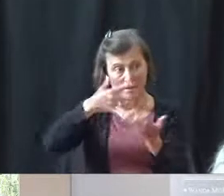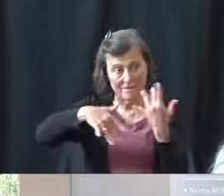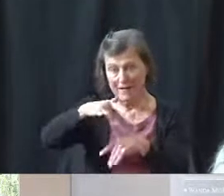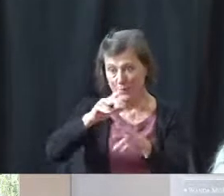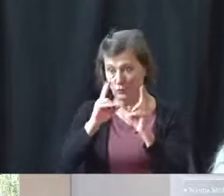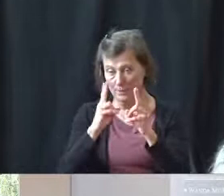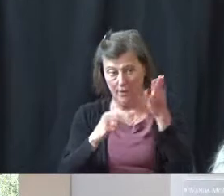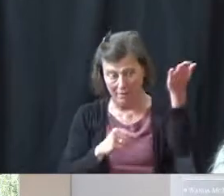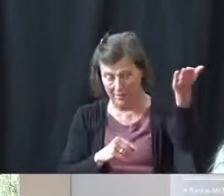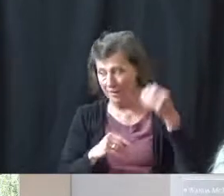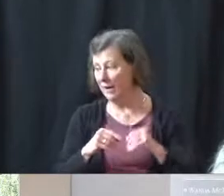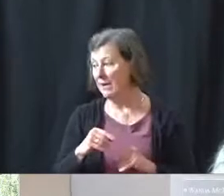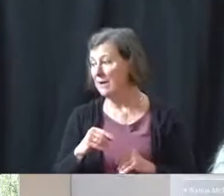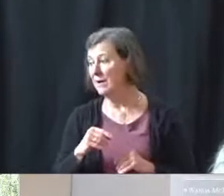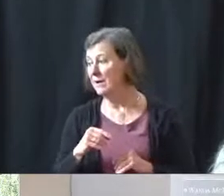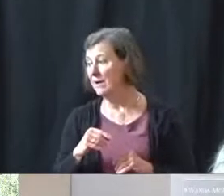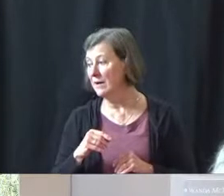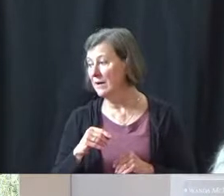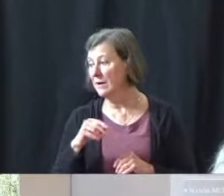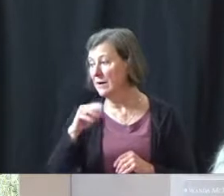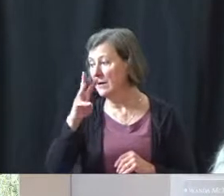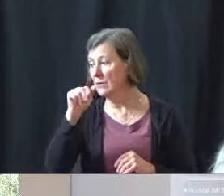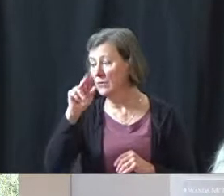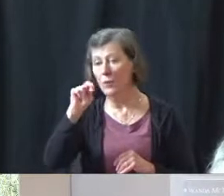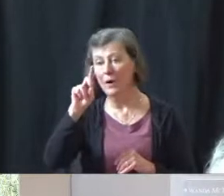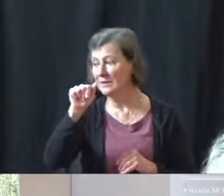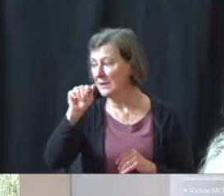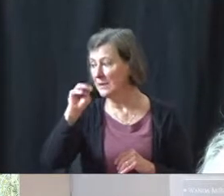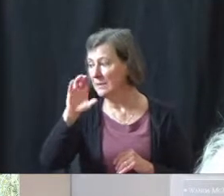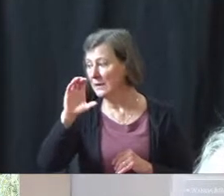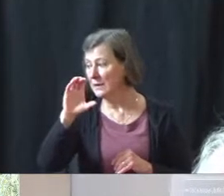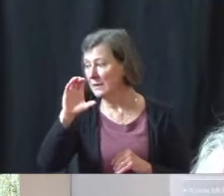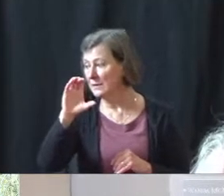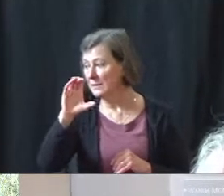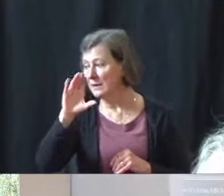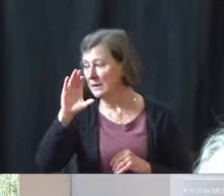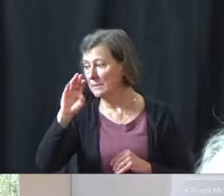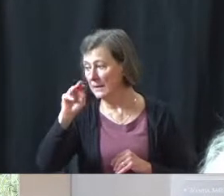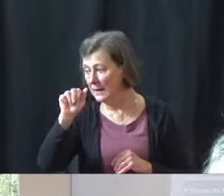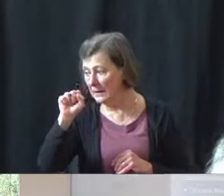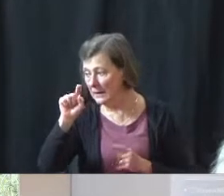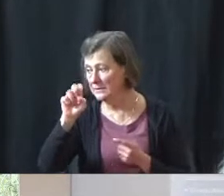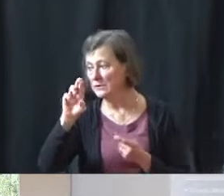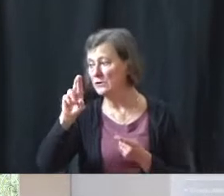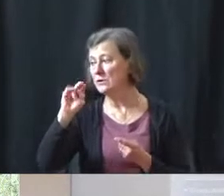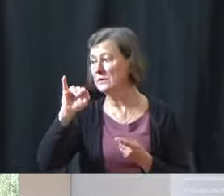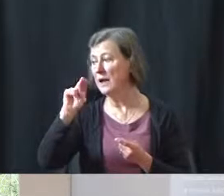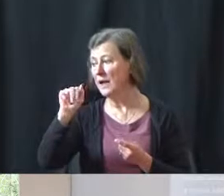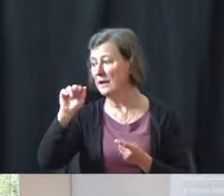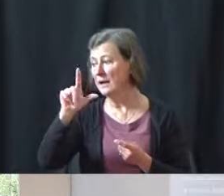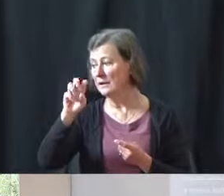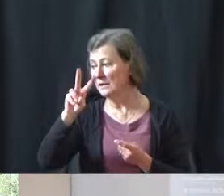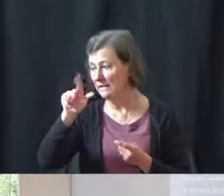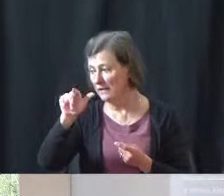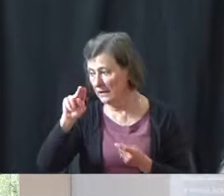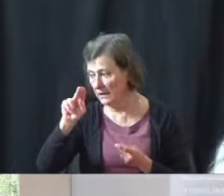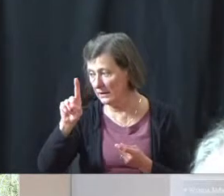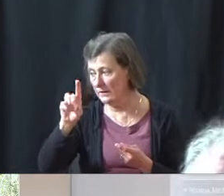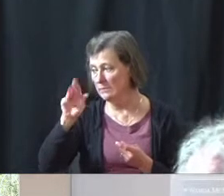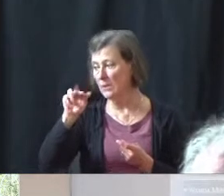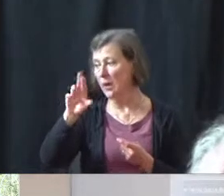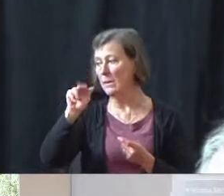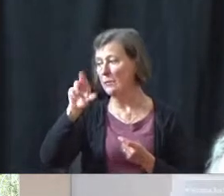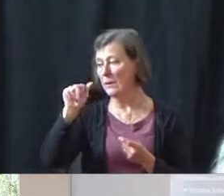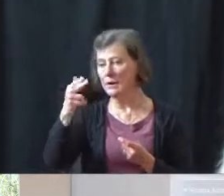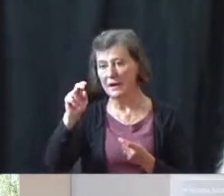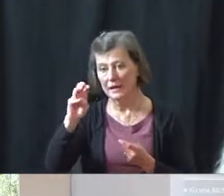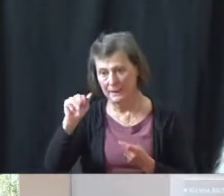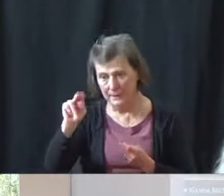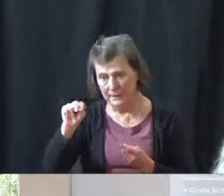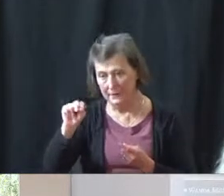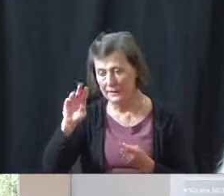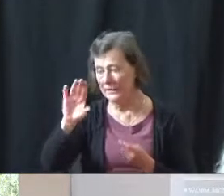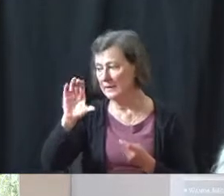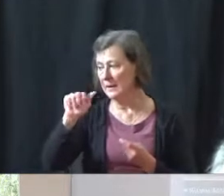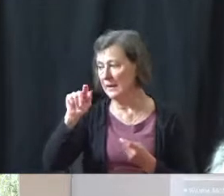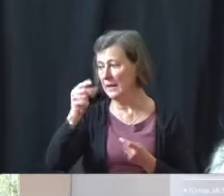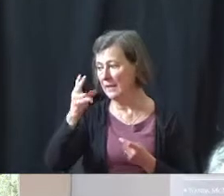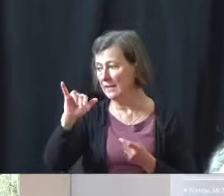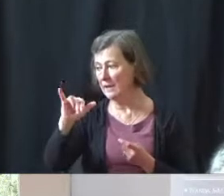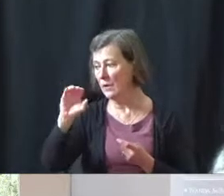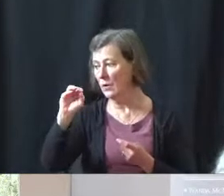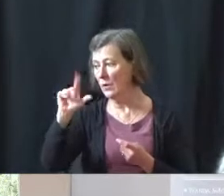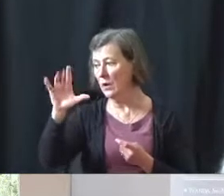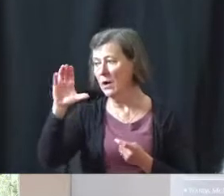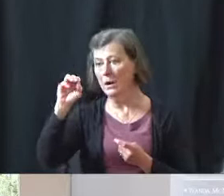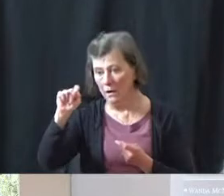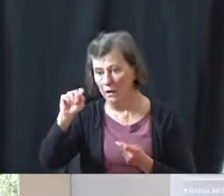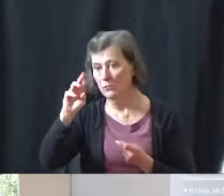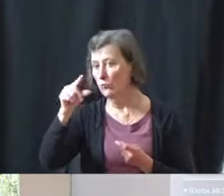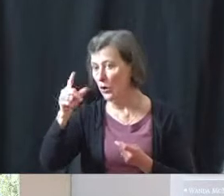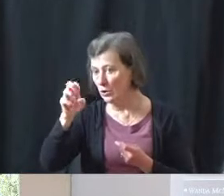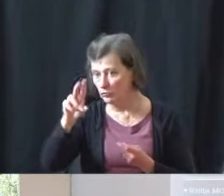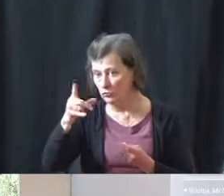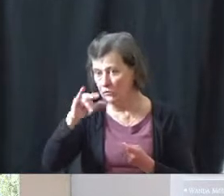And, Wanda McMaster, Nina Cleveland, Barbara Hanneman, Cathy Olcott, and Roger Gillette.